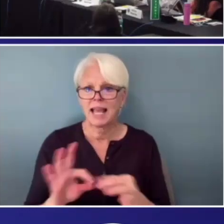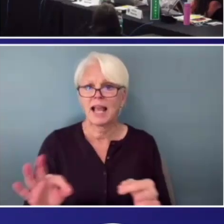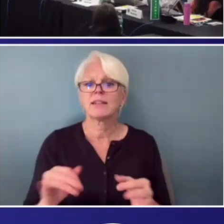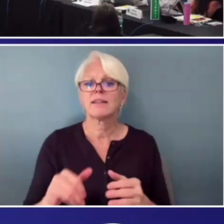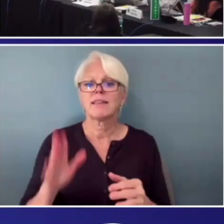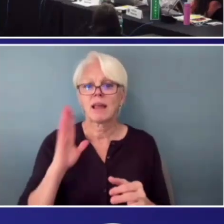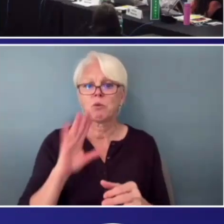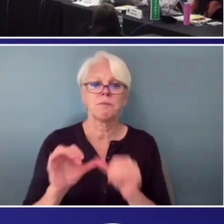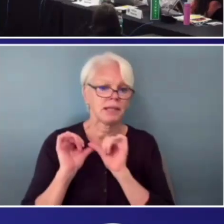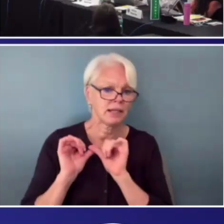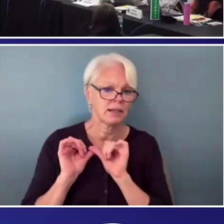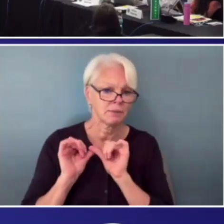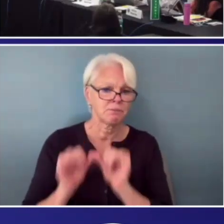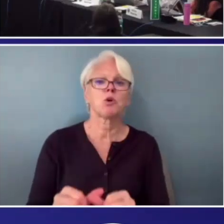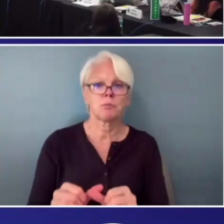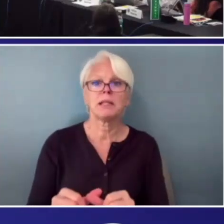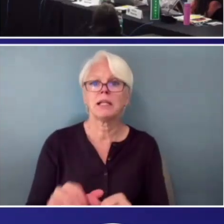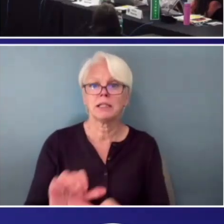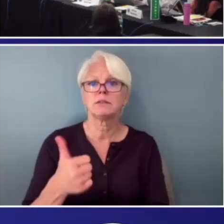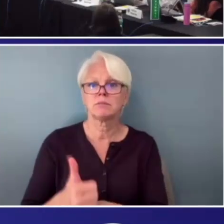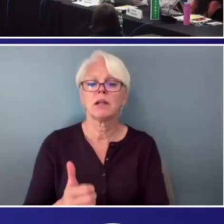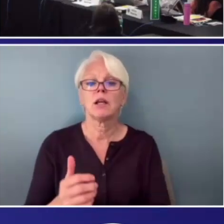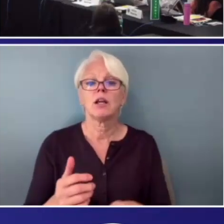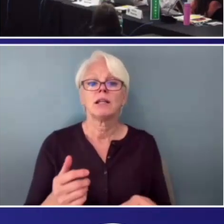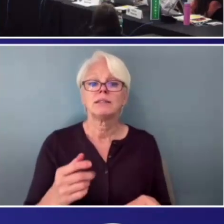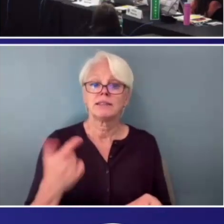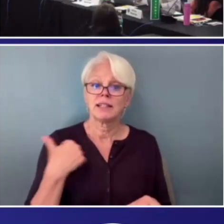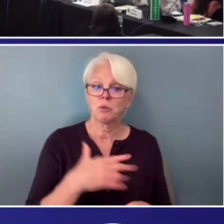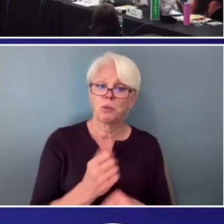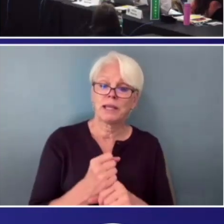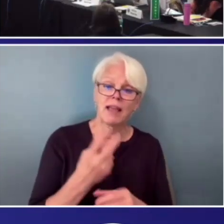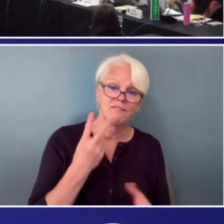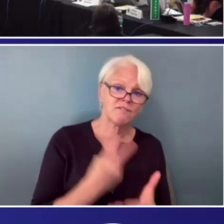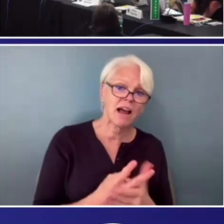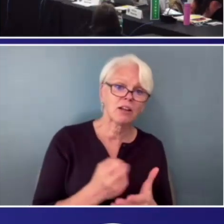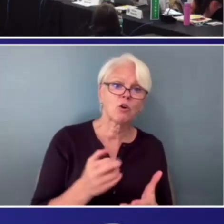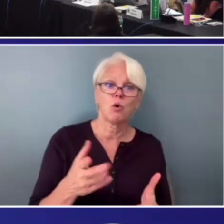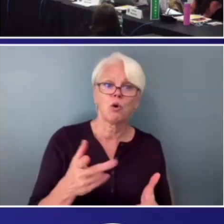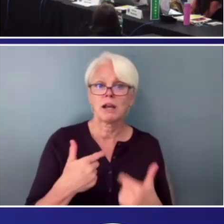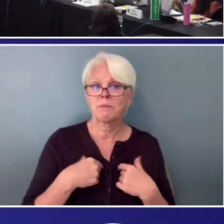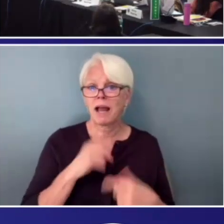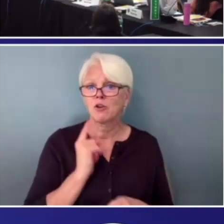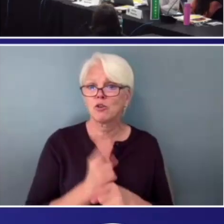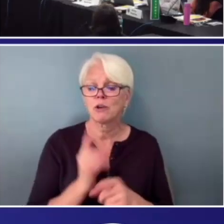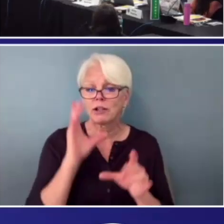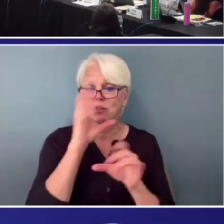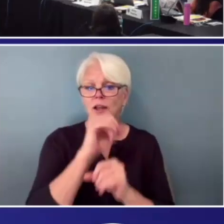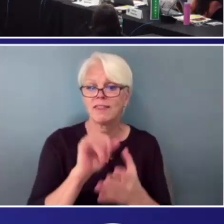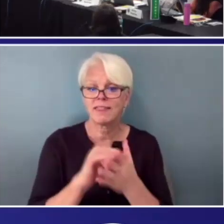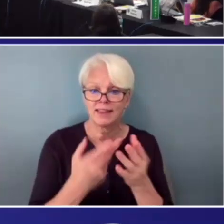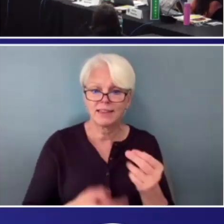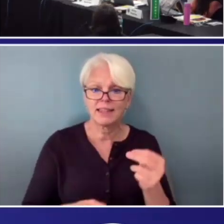did we receive validation, or am I correct in assuming that the increased loan limits for graduate and